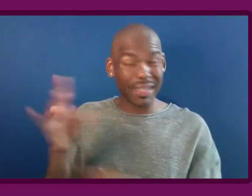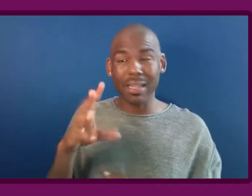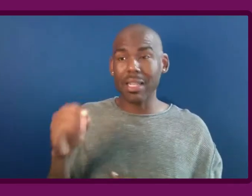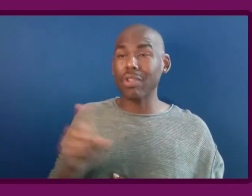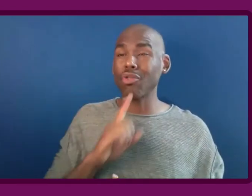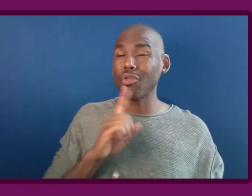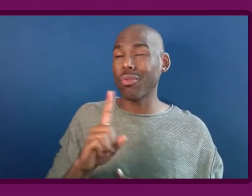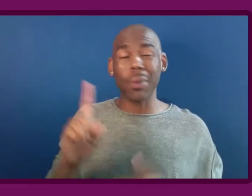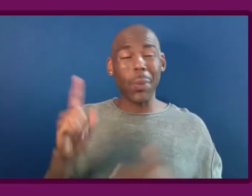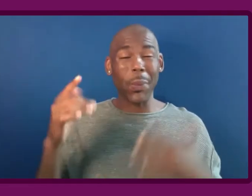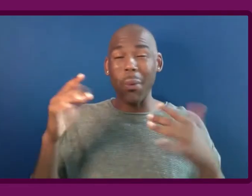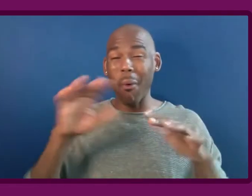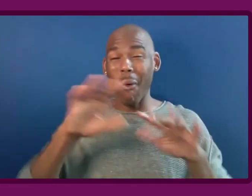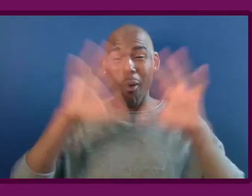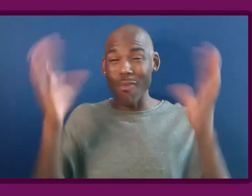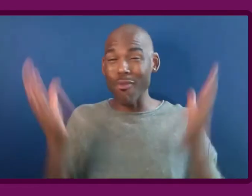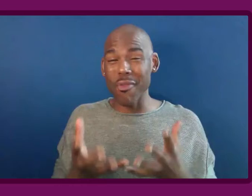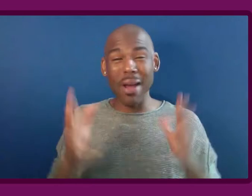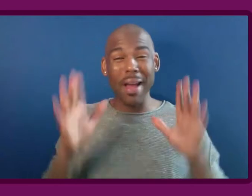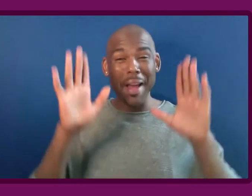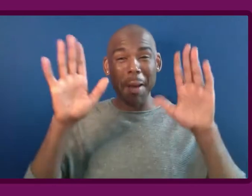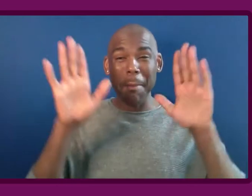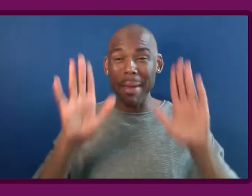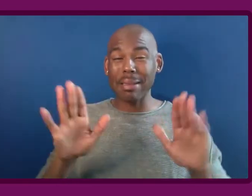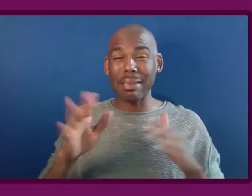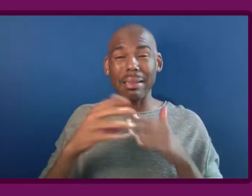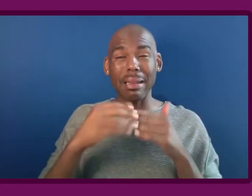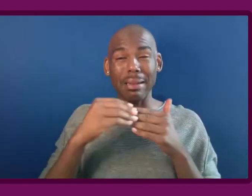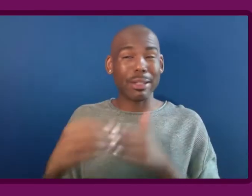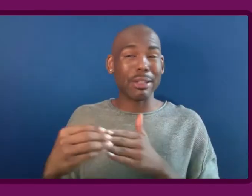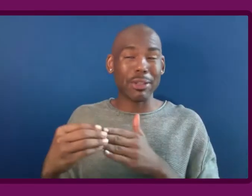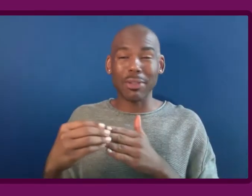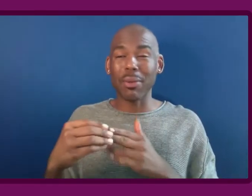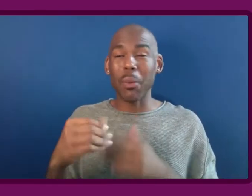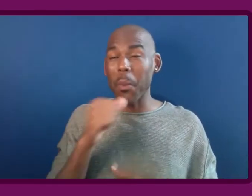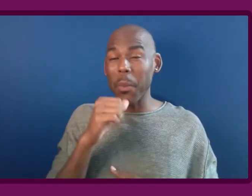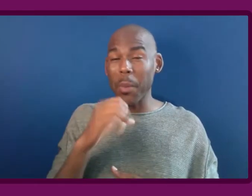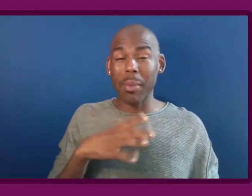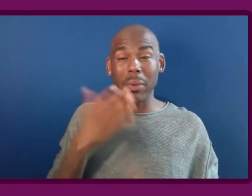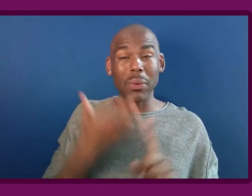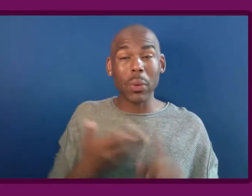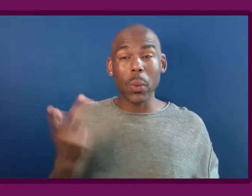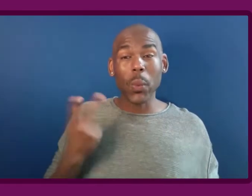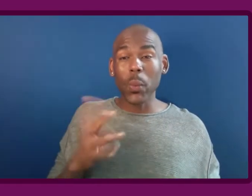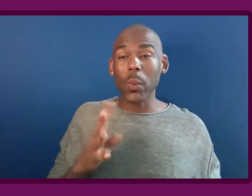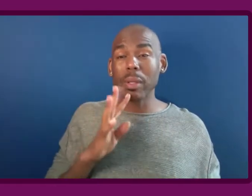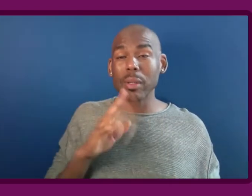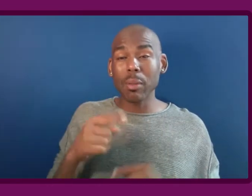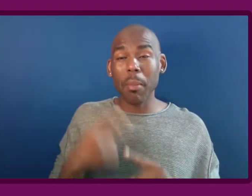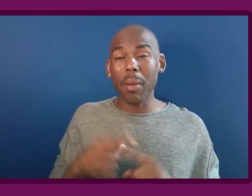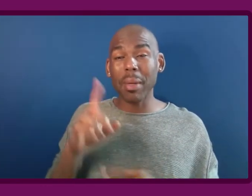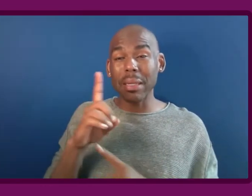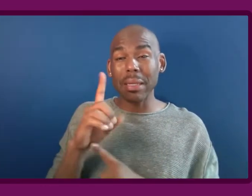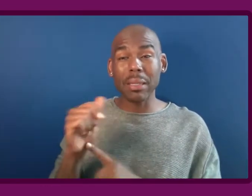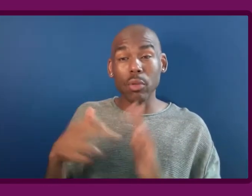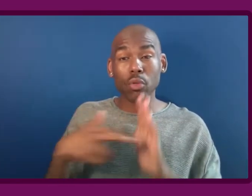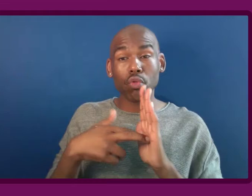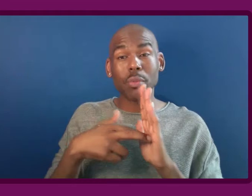She's really just an all around amazing, intelligent, trailblazer of a woman. Maryangel and I spoke about disability representation in the